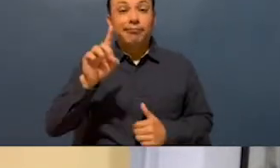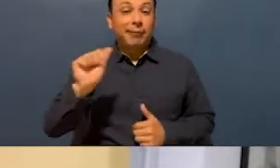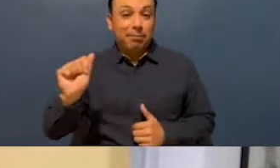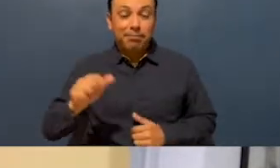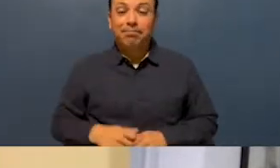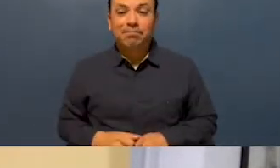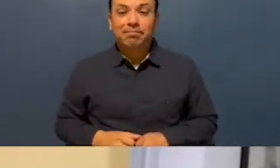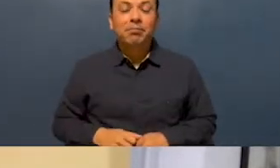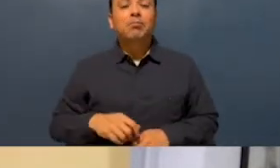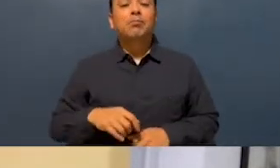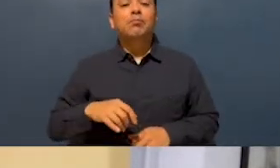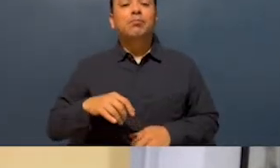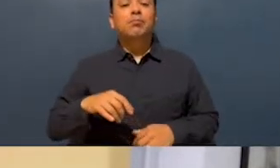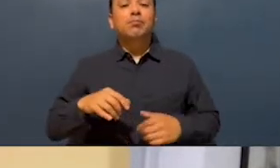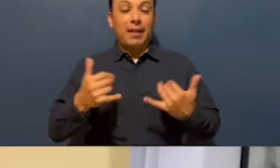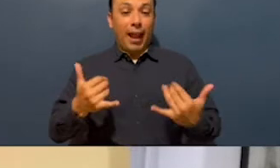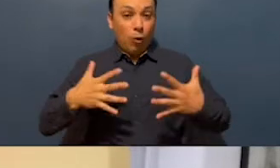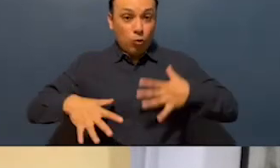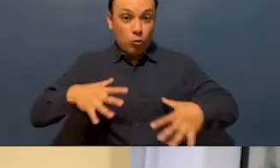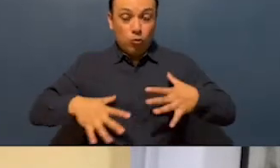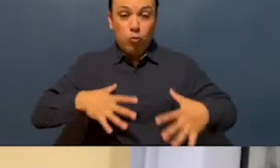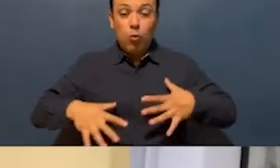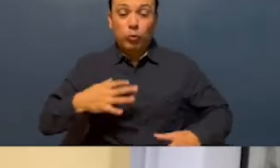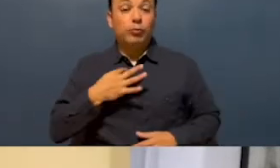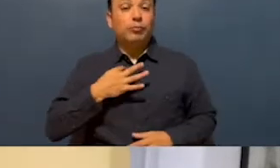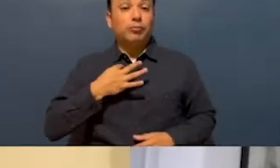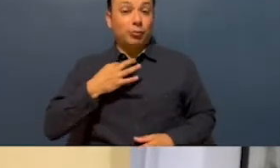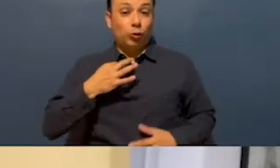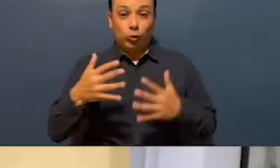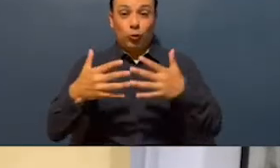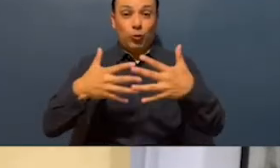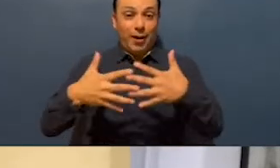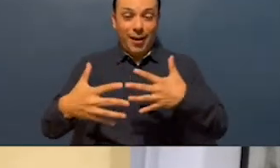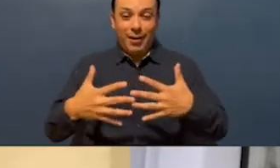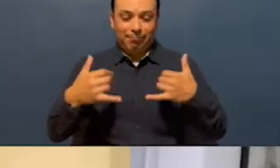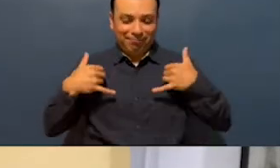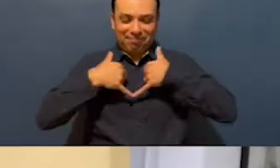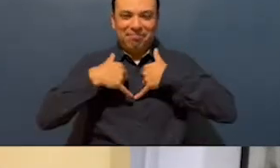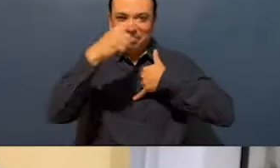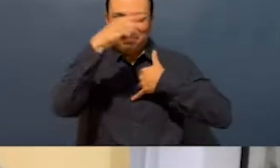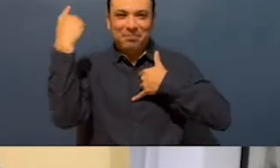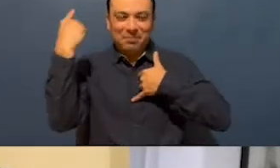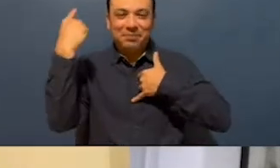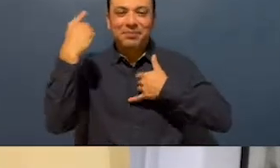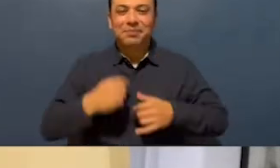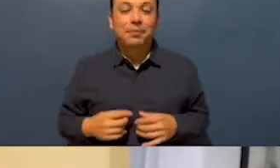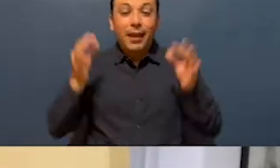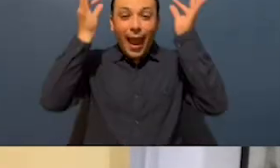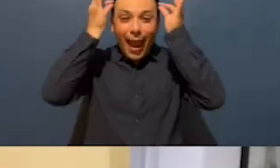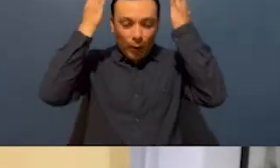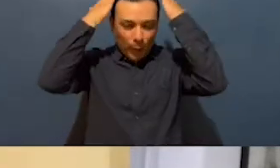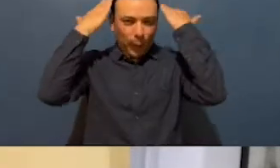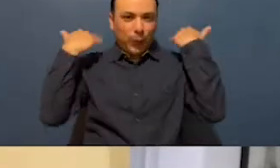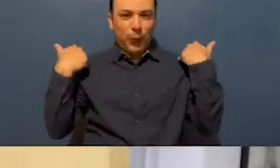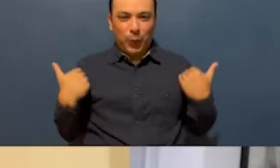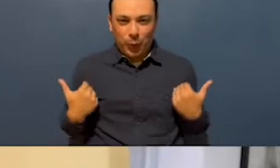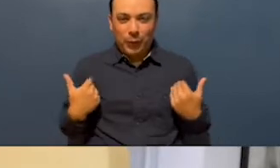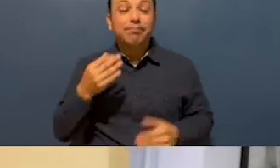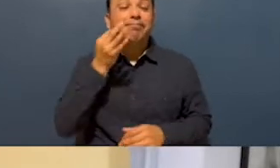I am currently wearing a gray shirt with a black blazer, I have my hair down, I have caramel skin